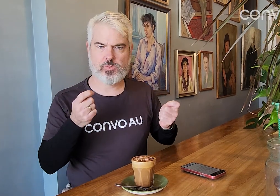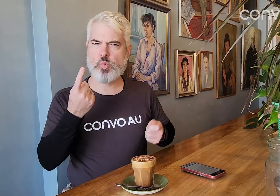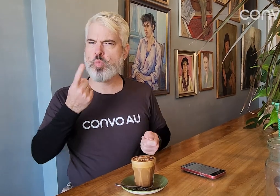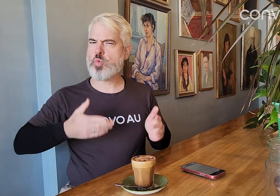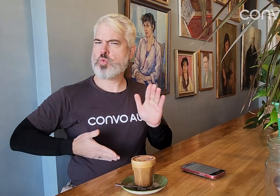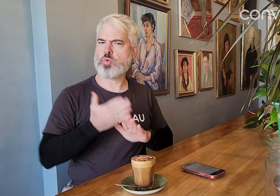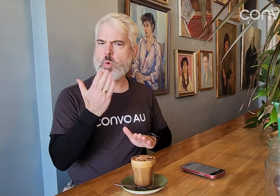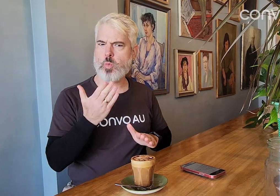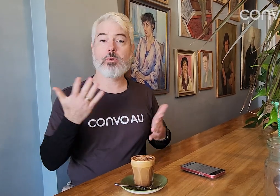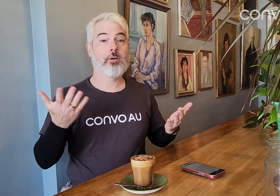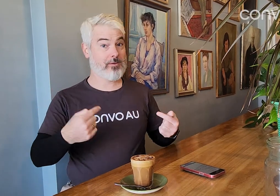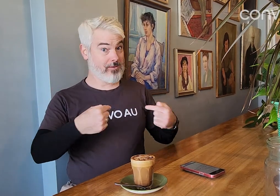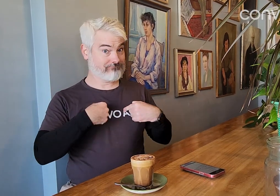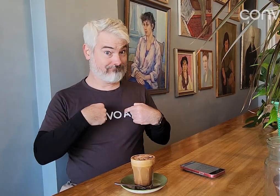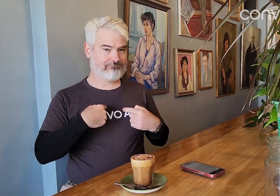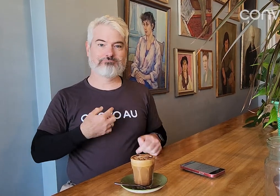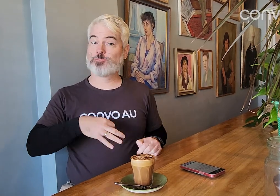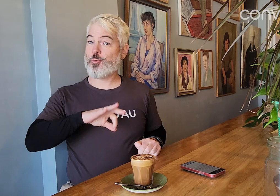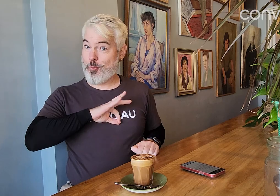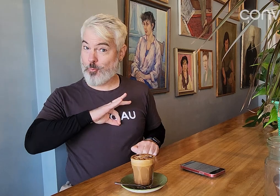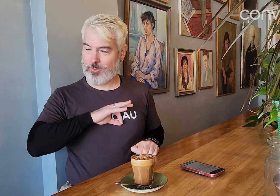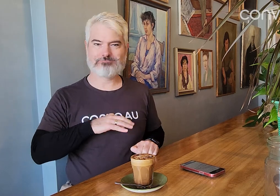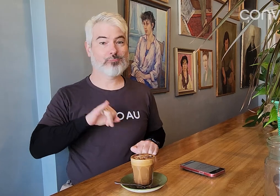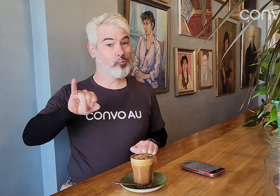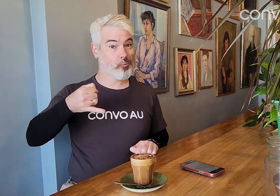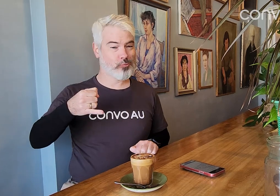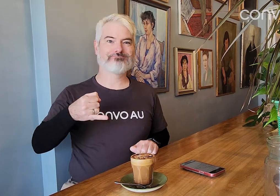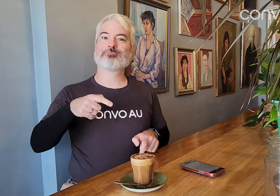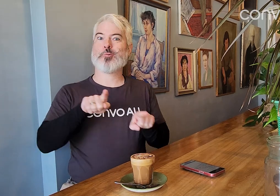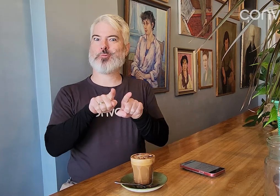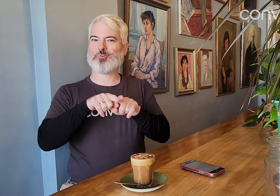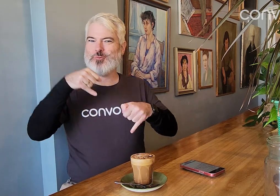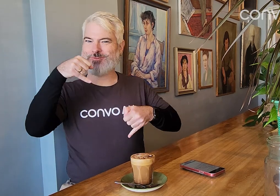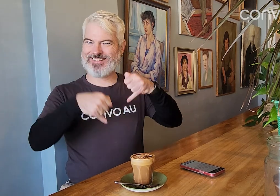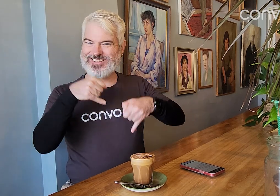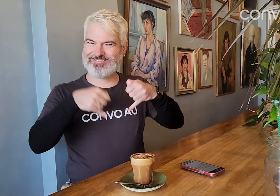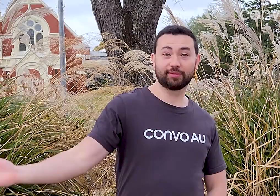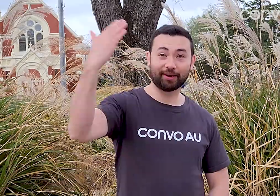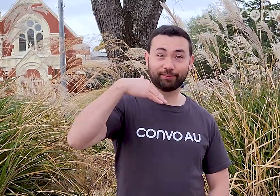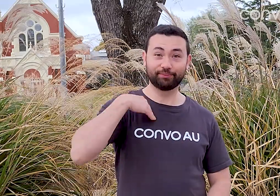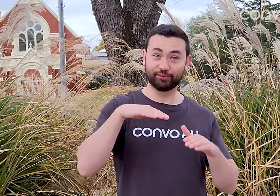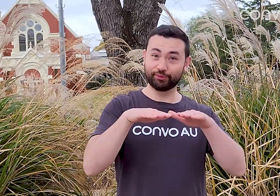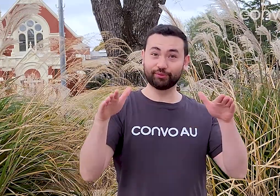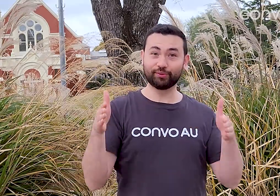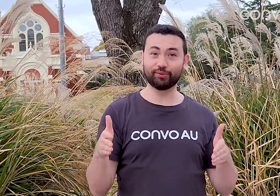Olwyne, Joshua, Danielle and I will all be there. Make sure to visit the Convo Australia stall!